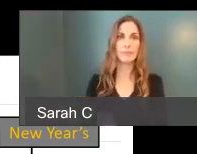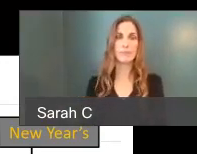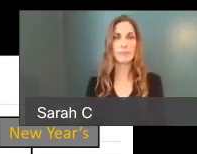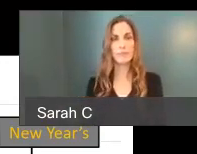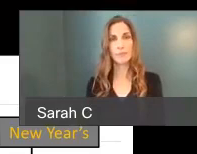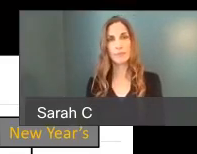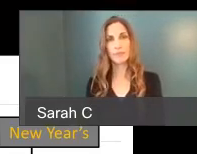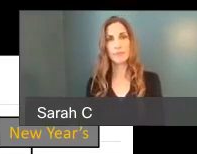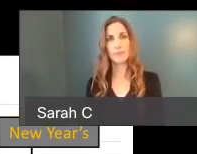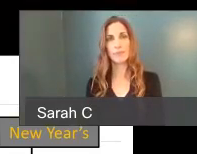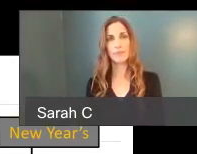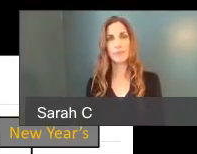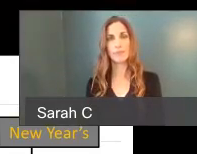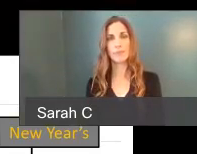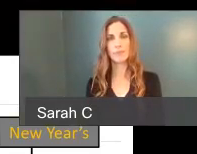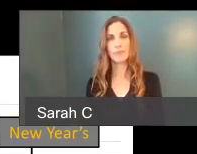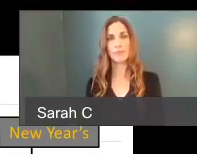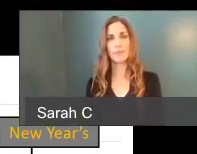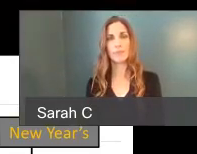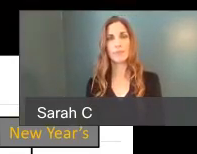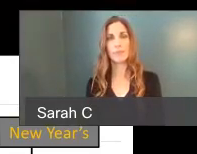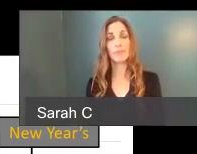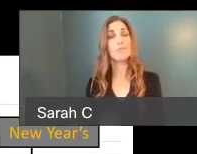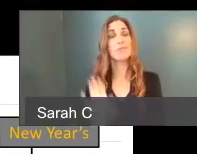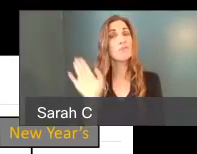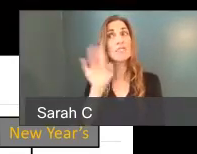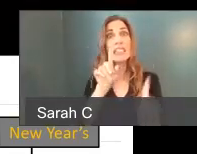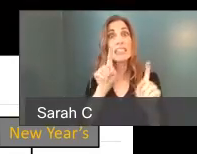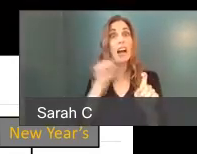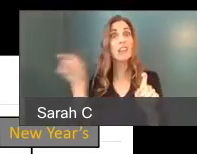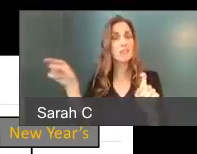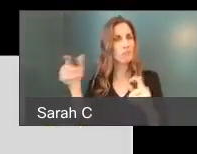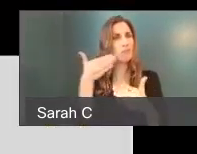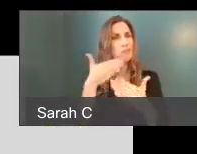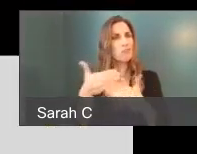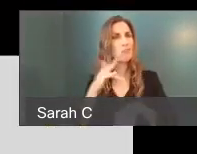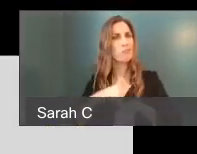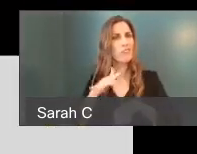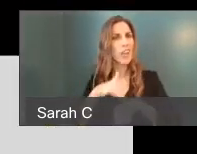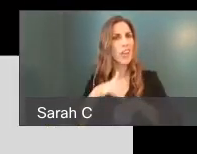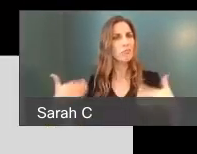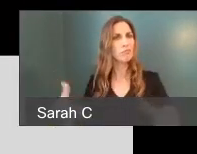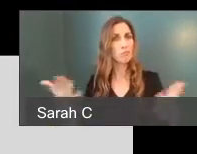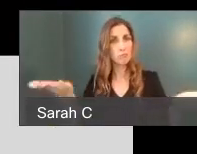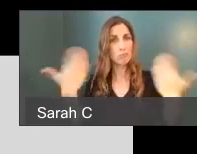We continue to have good availability of testing and I want to urge anyone who wants or needs to be